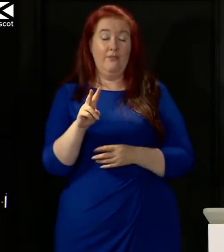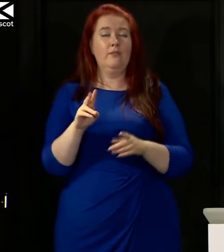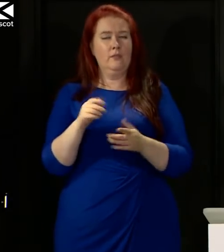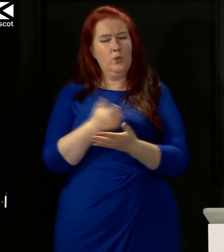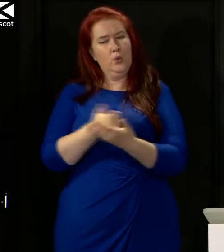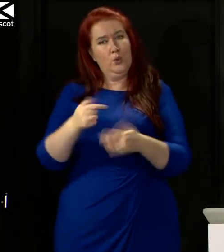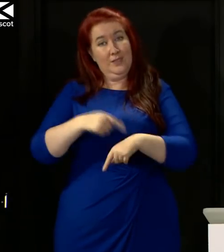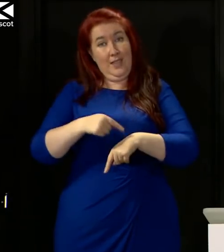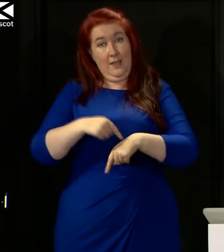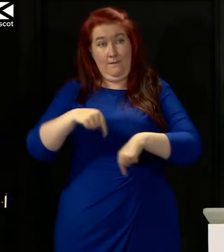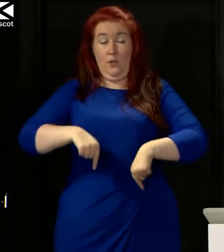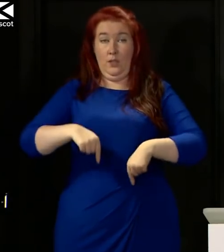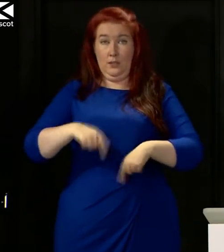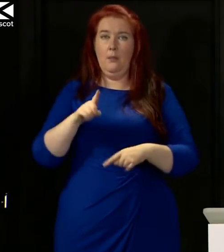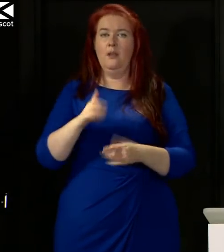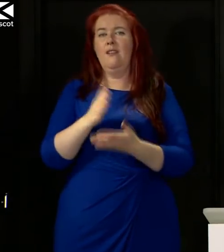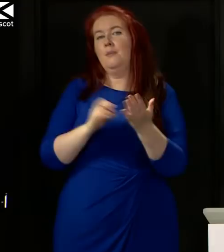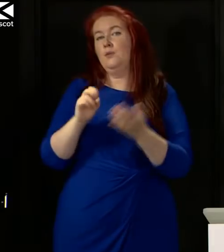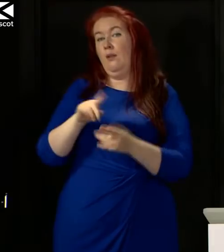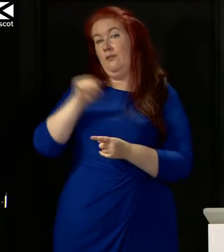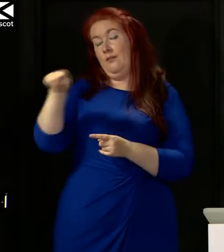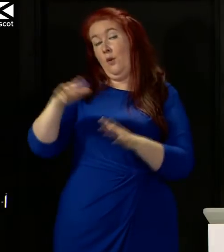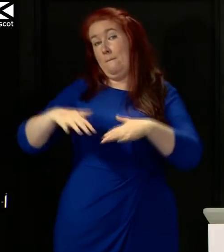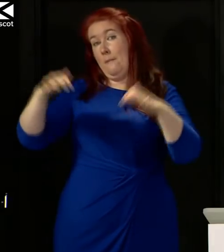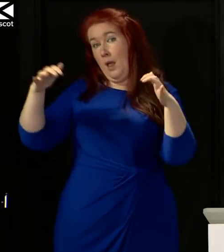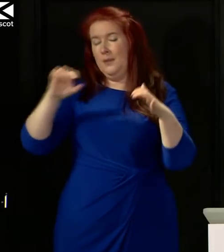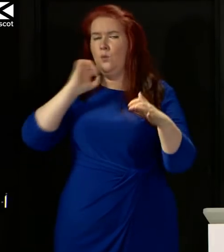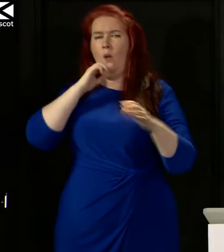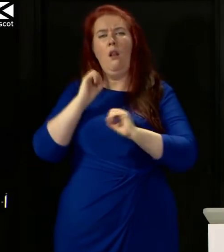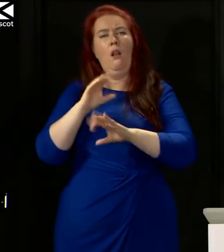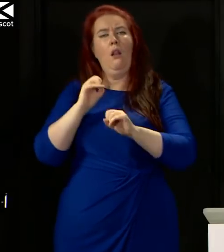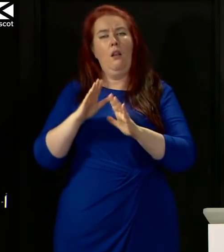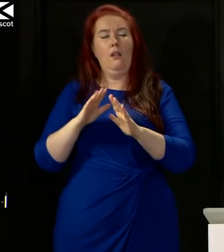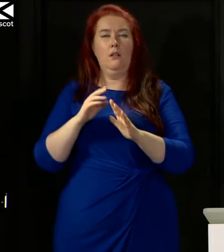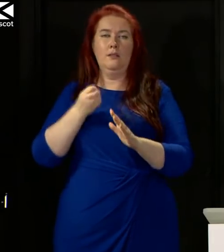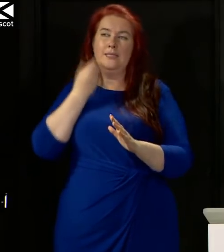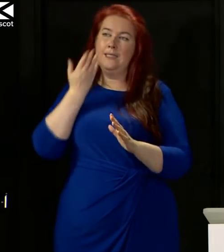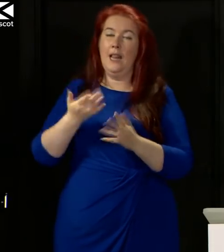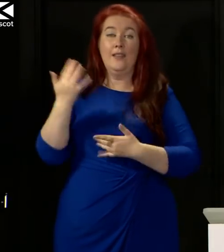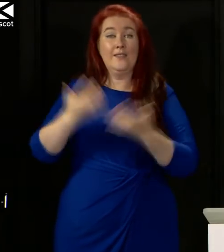this update. But as well as giving the daily figures, I will of course also on Thursday